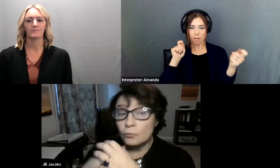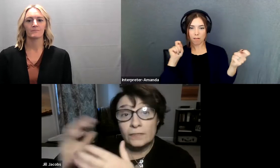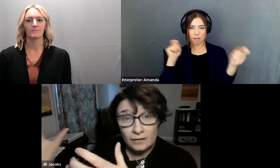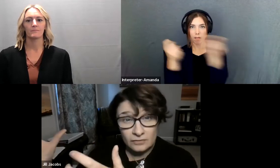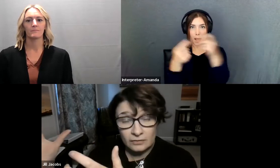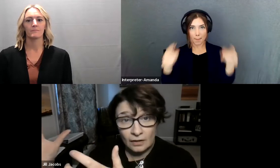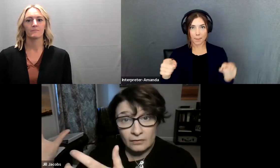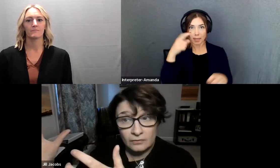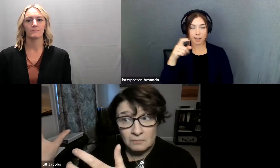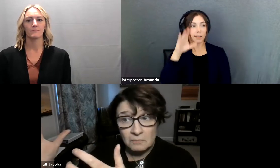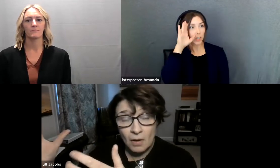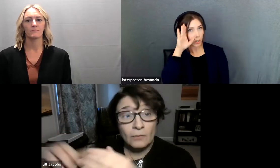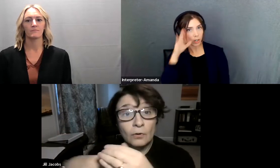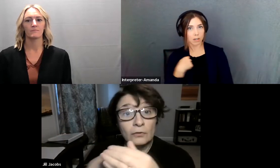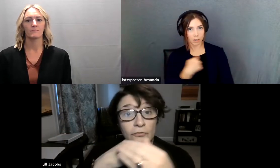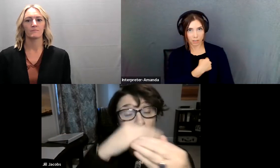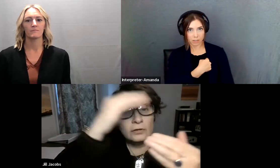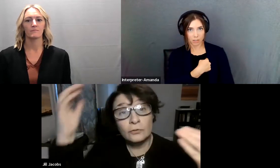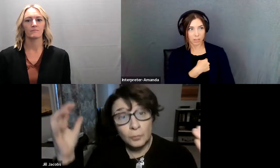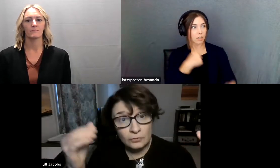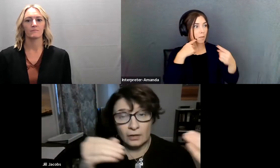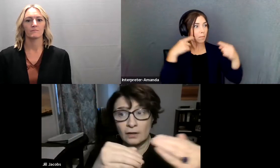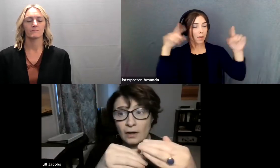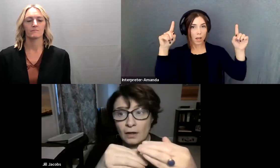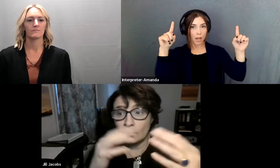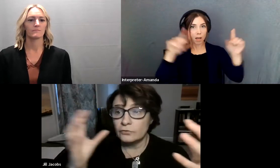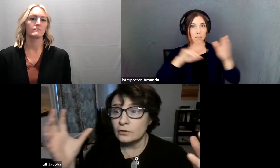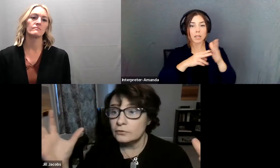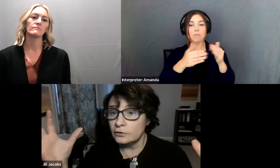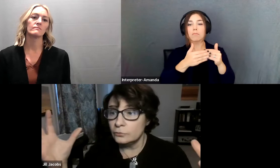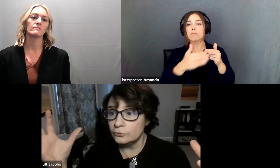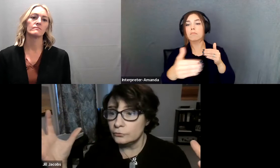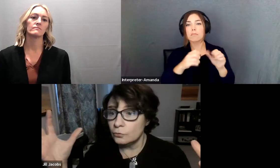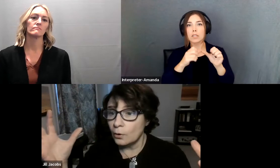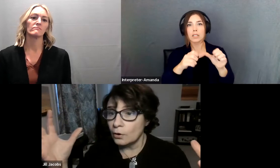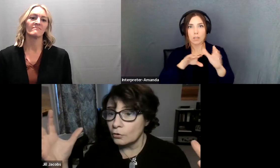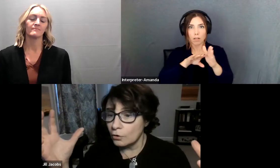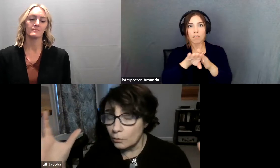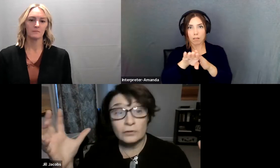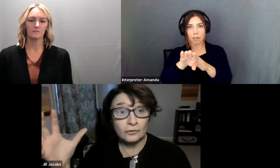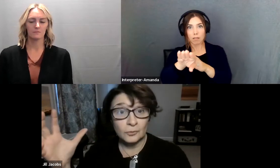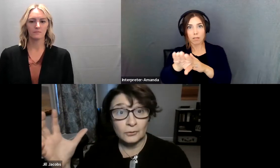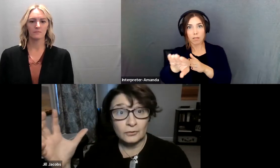And with that success I want us to continue to build on that. I want us to continue to coalition build.